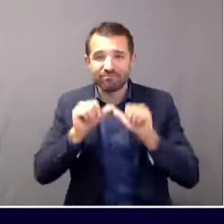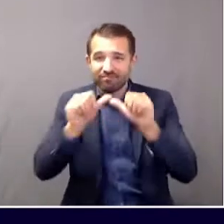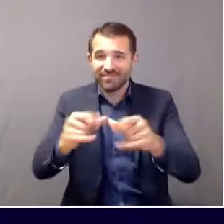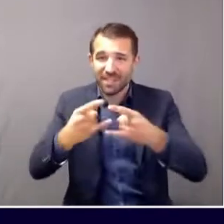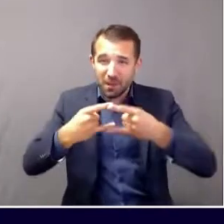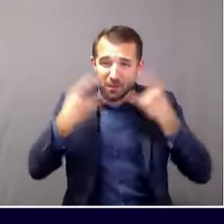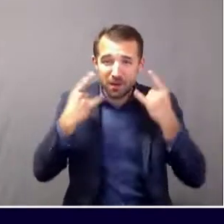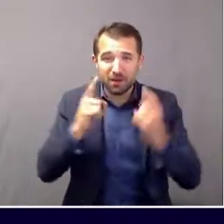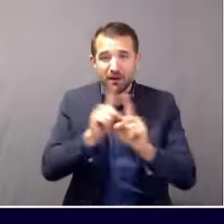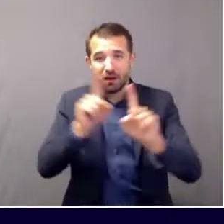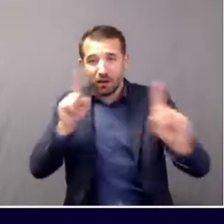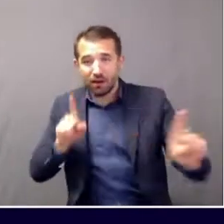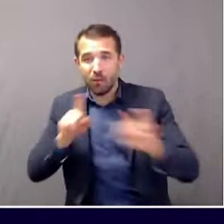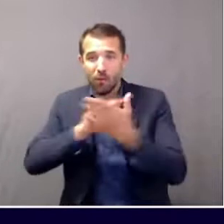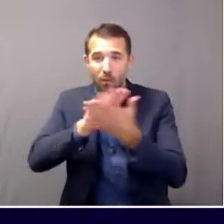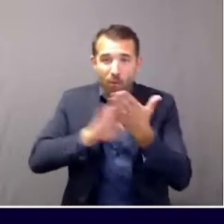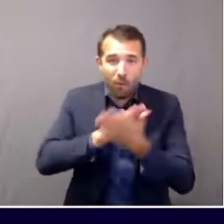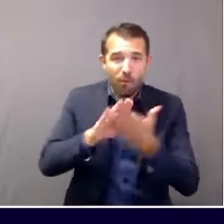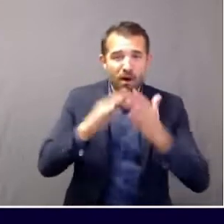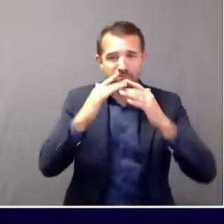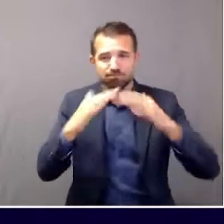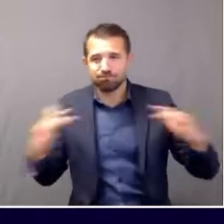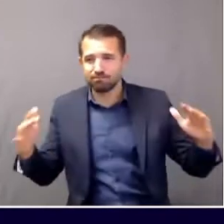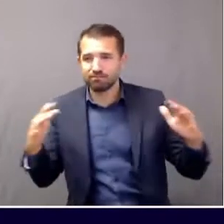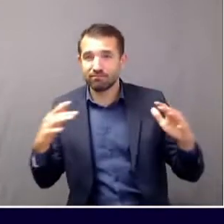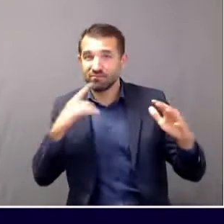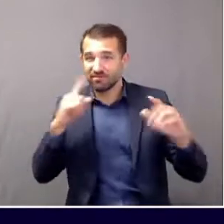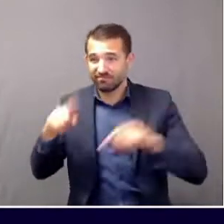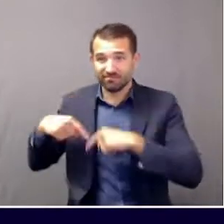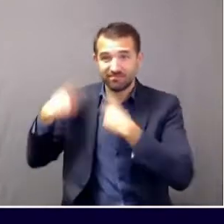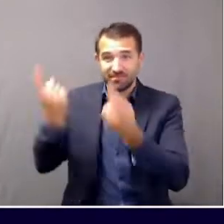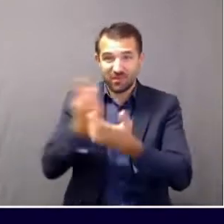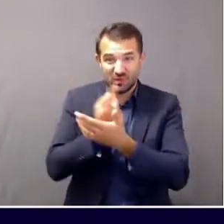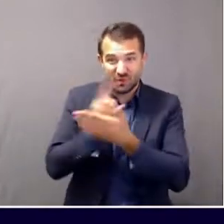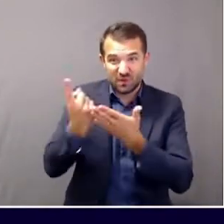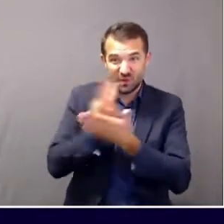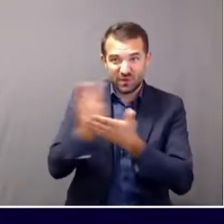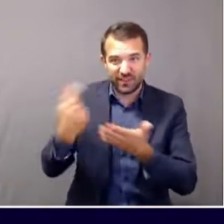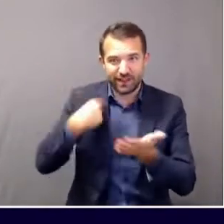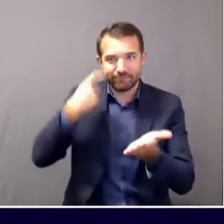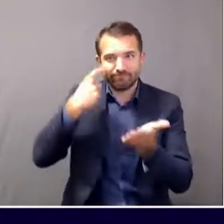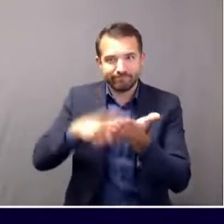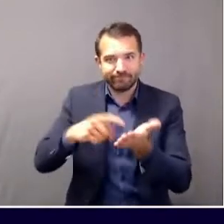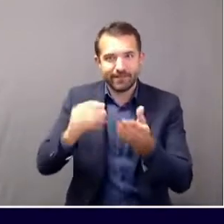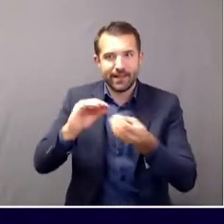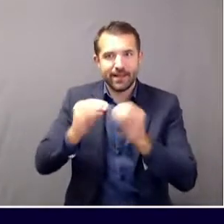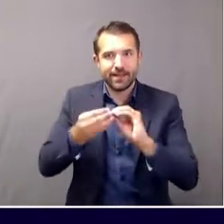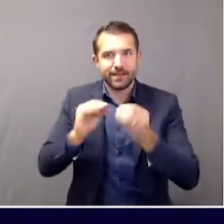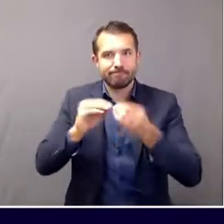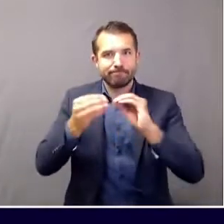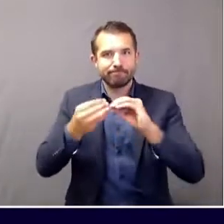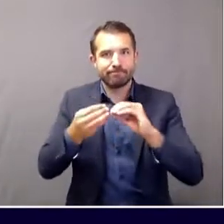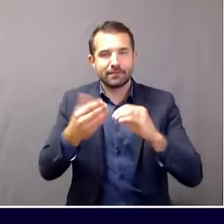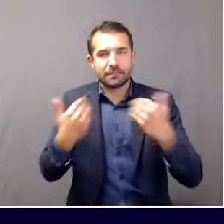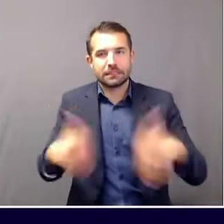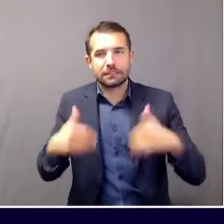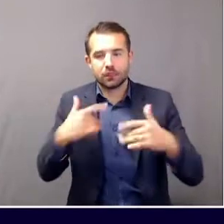two have been deeply concerning